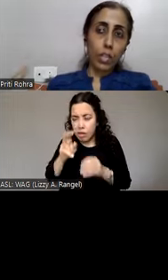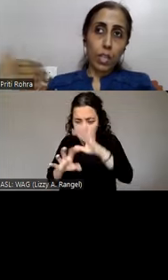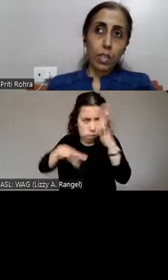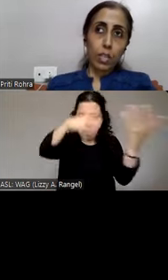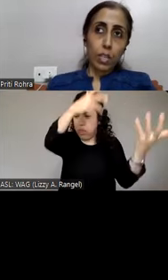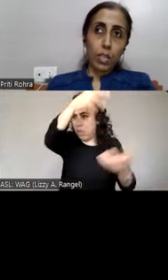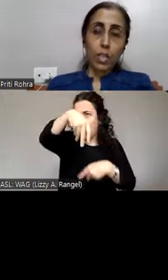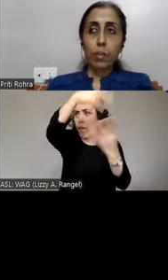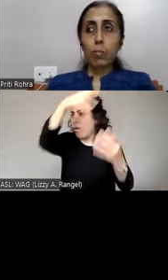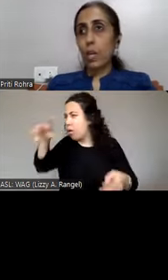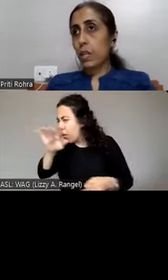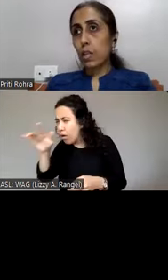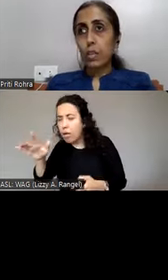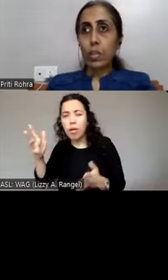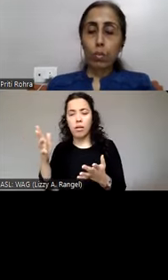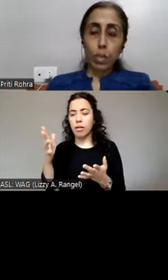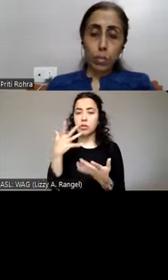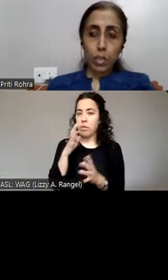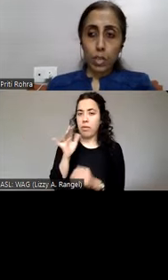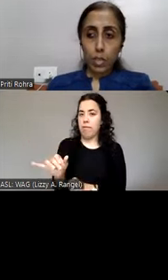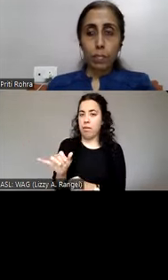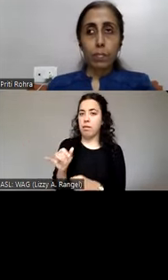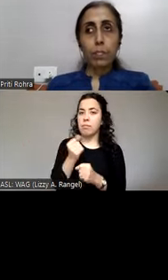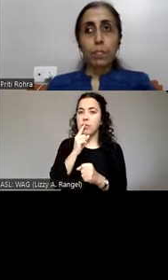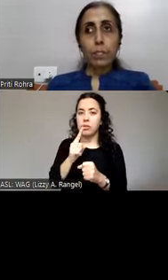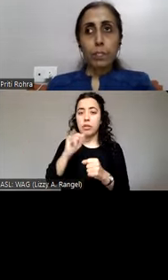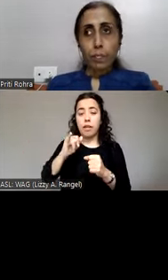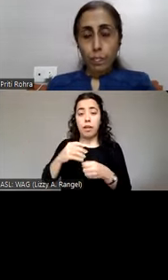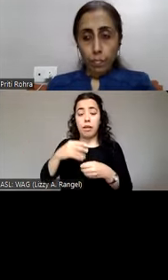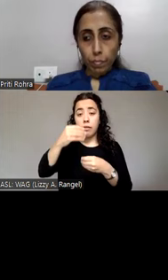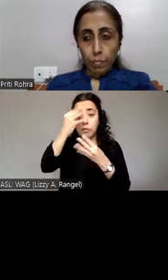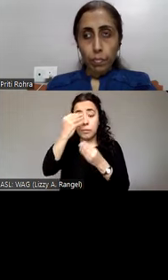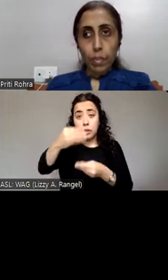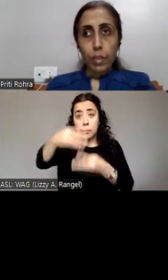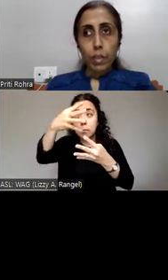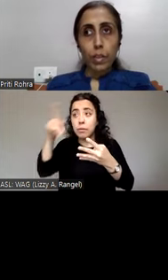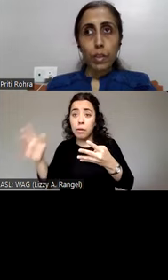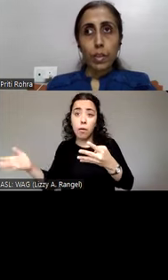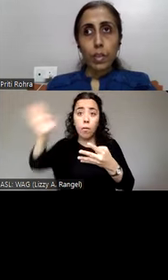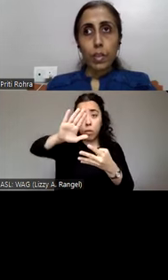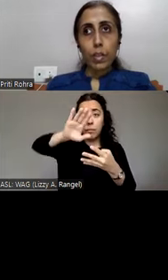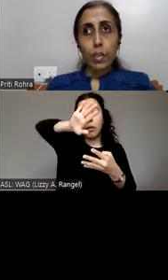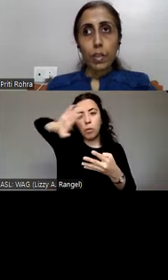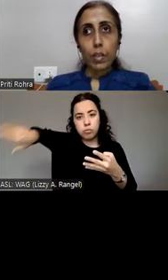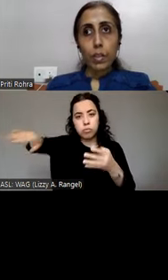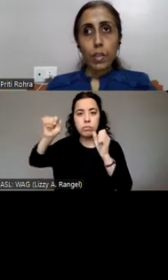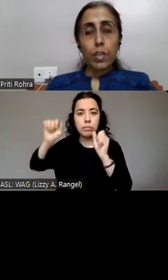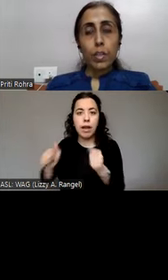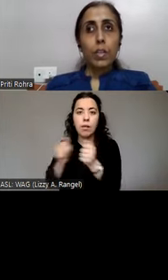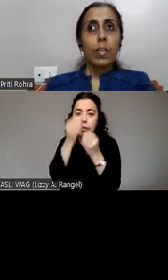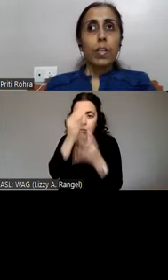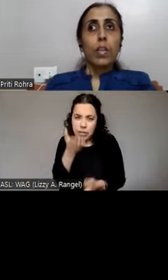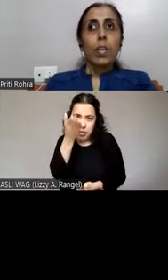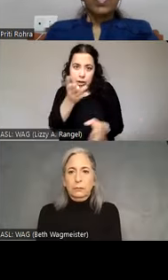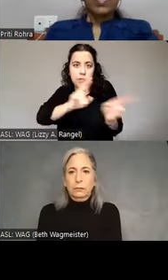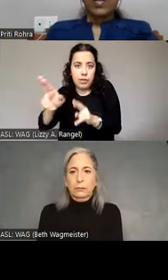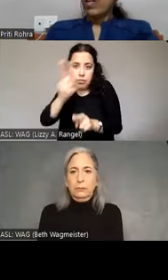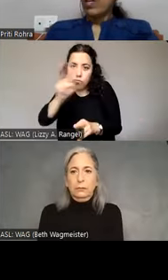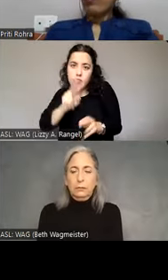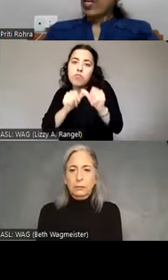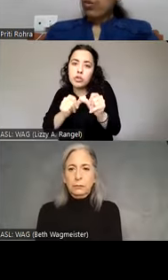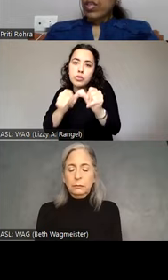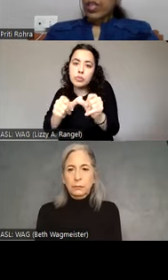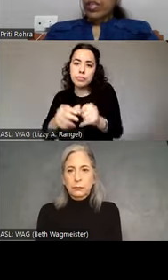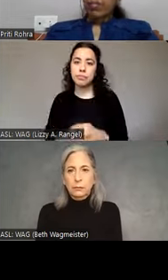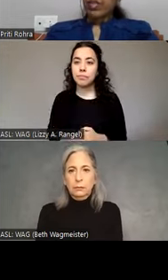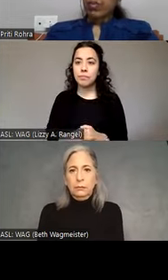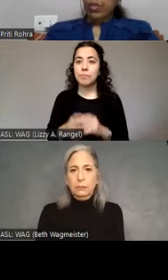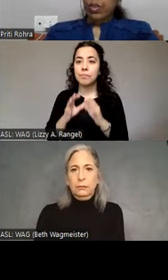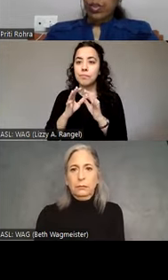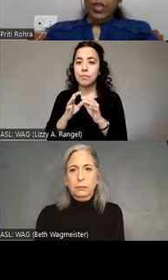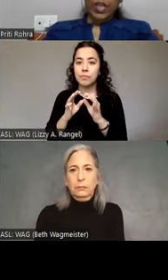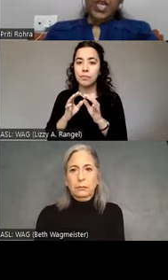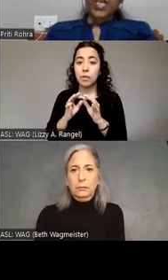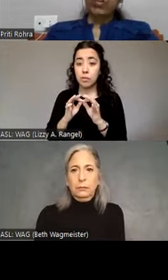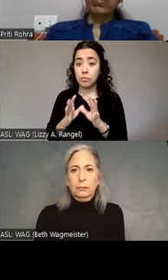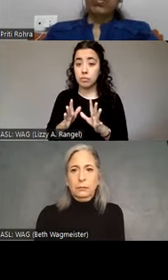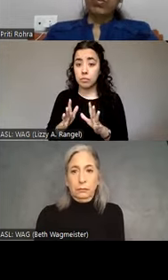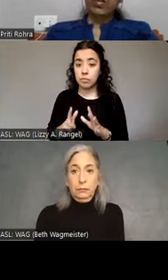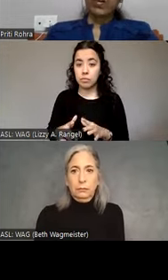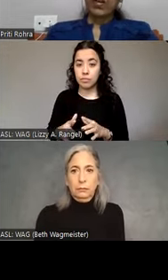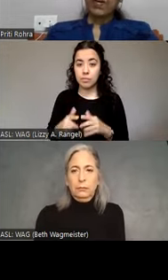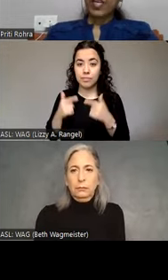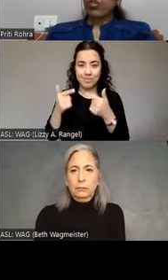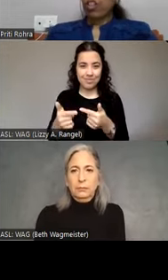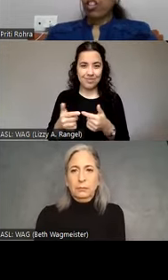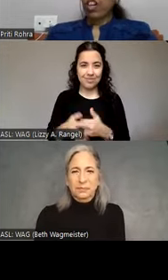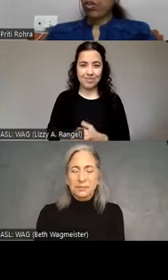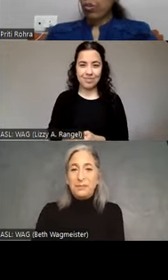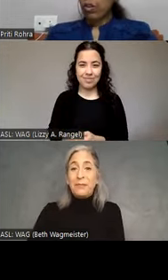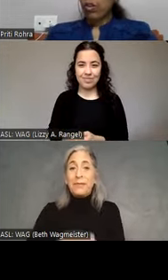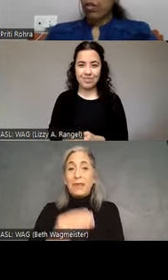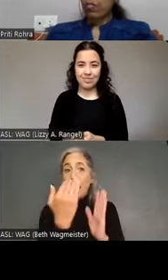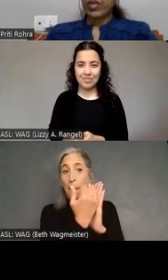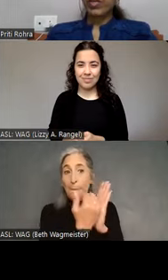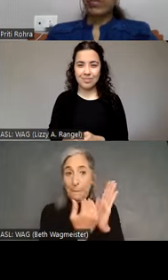that are hidden behind the Tool Tip content. Menus and submenu's. So menus are good but only